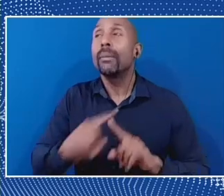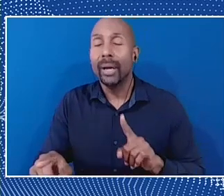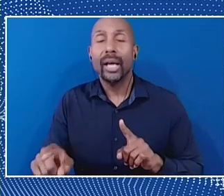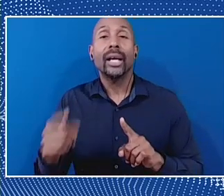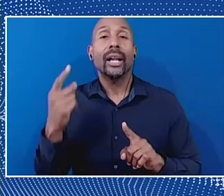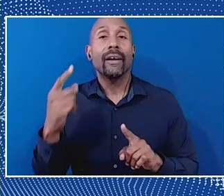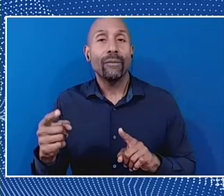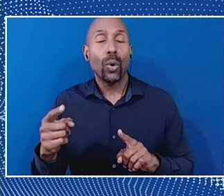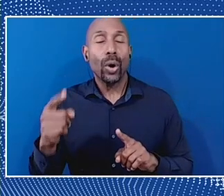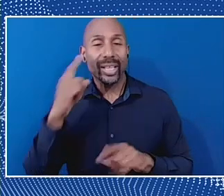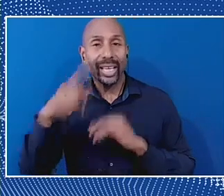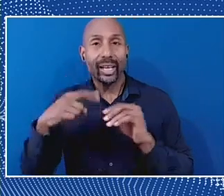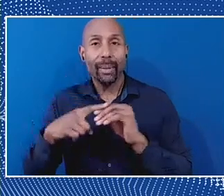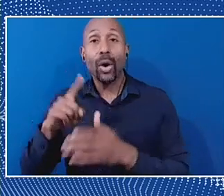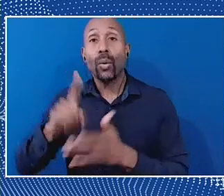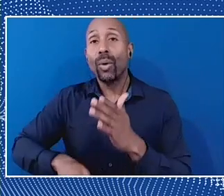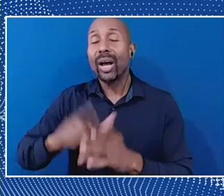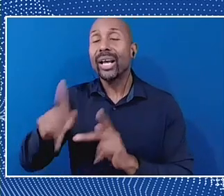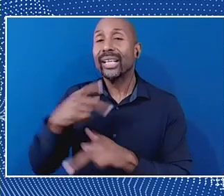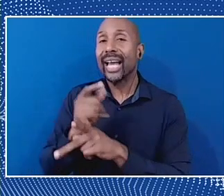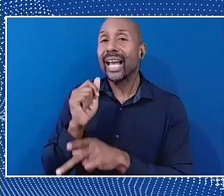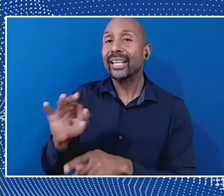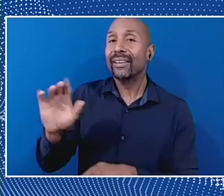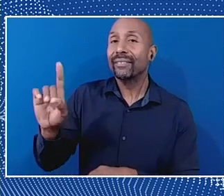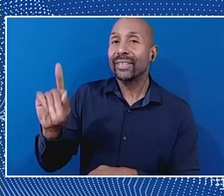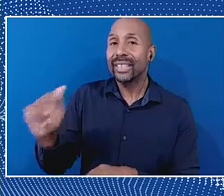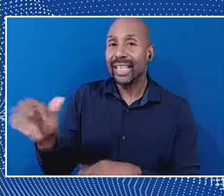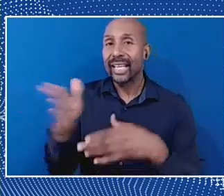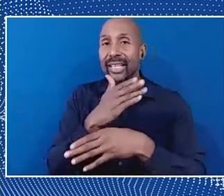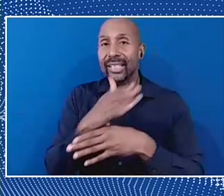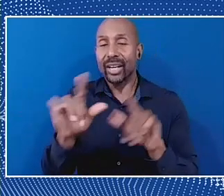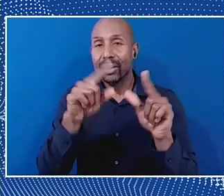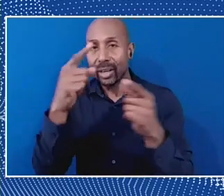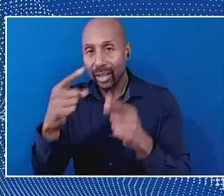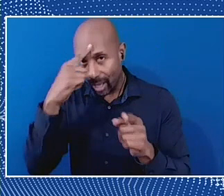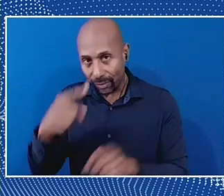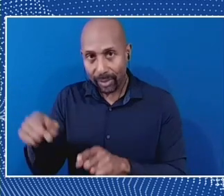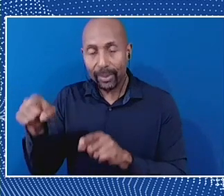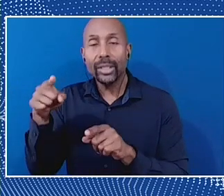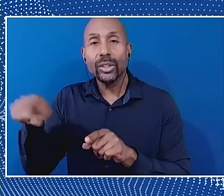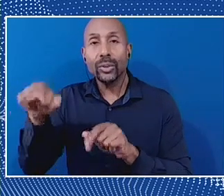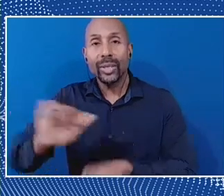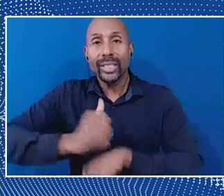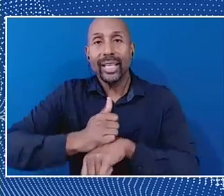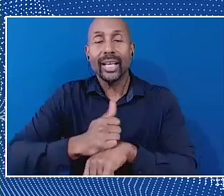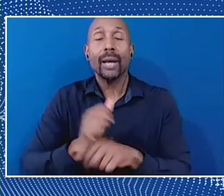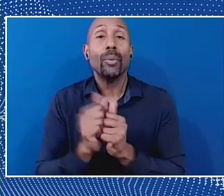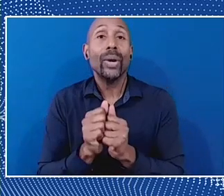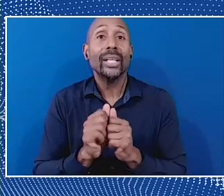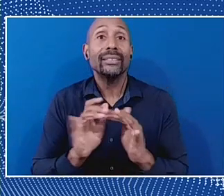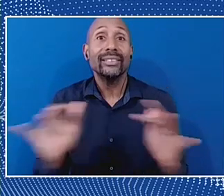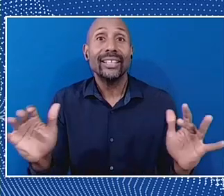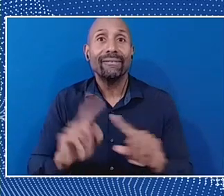agreements you can get with various, especially Federal agencies, so that you can gather information that will allow you